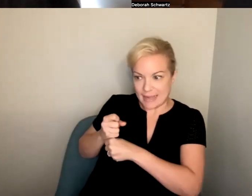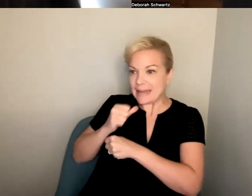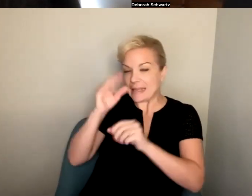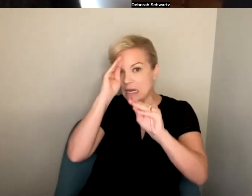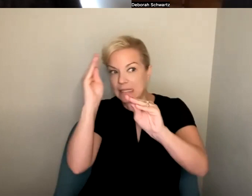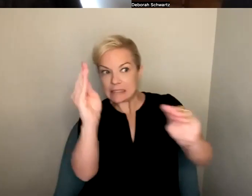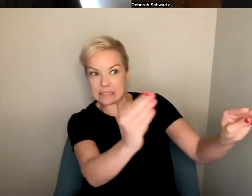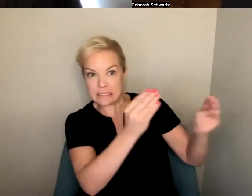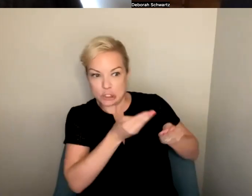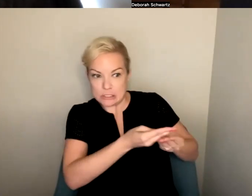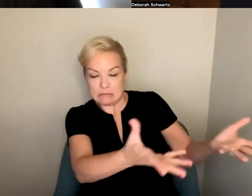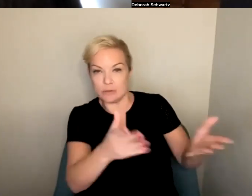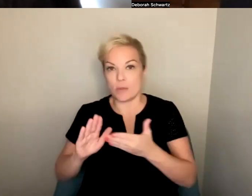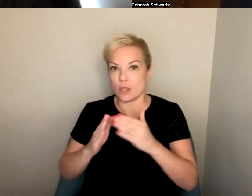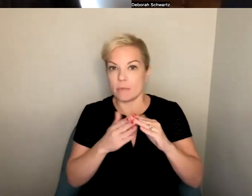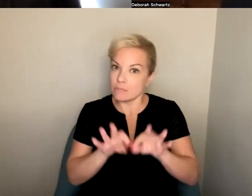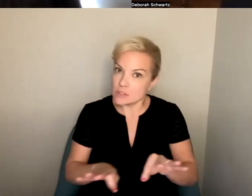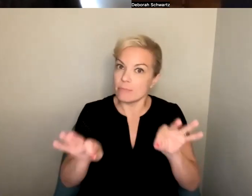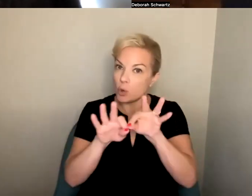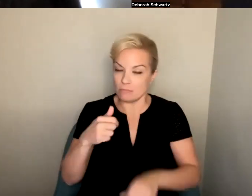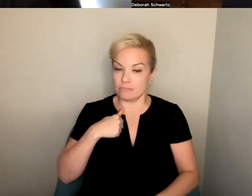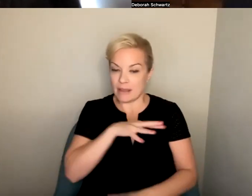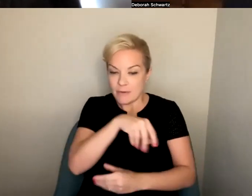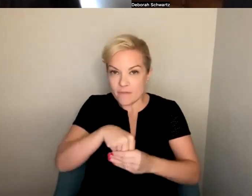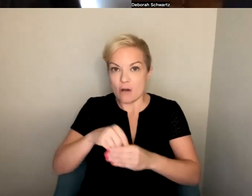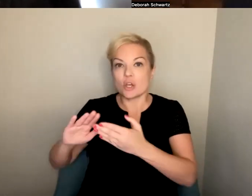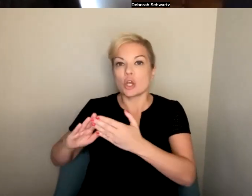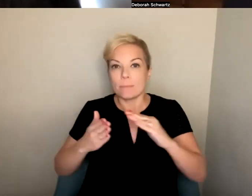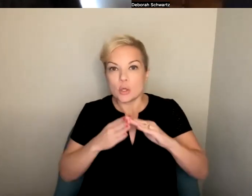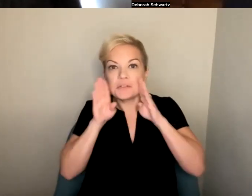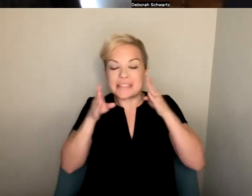why it's really important for me to be involved in community-centered and community-based work